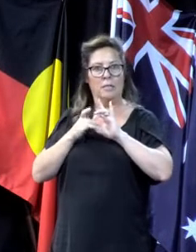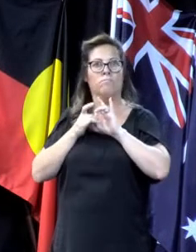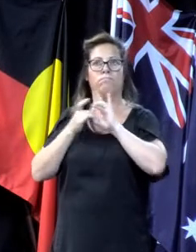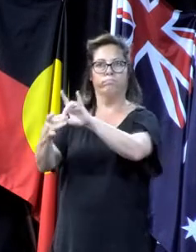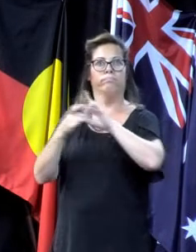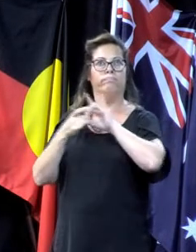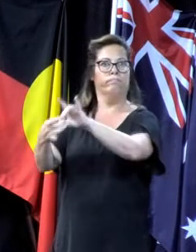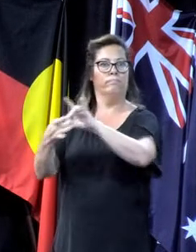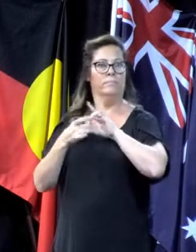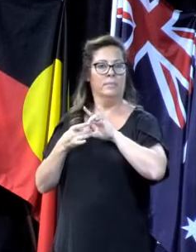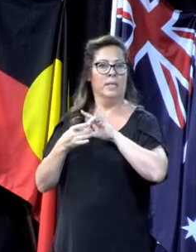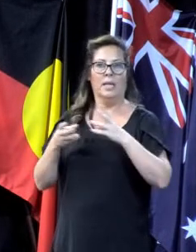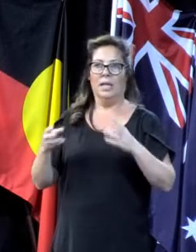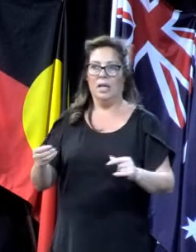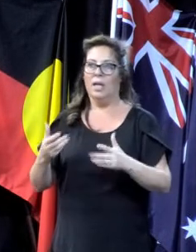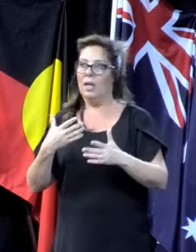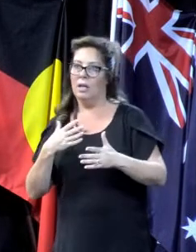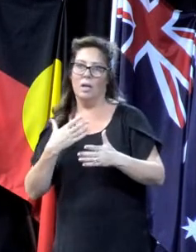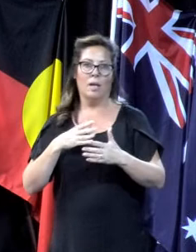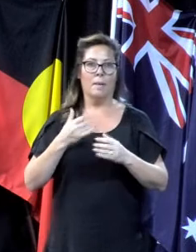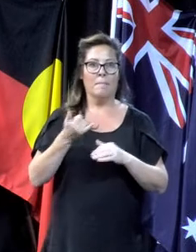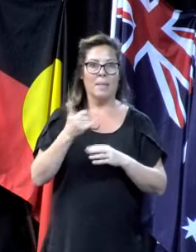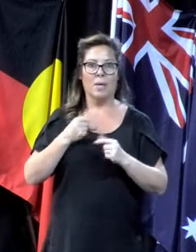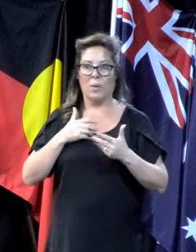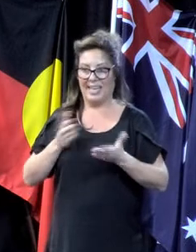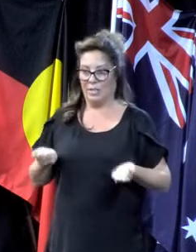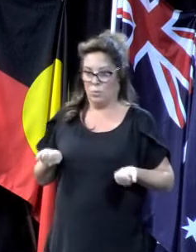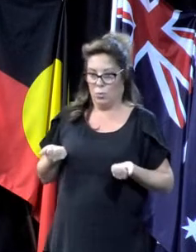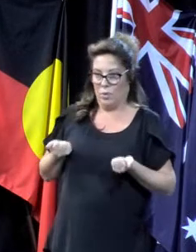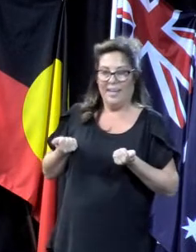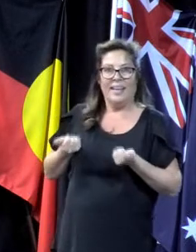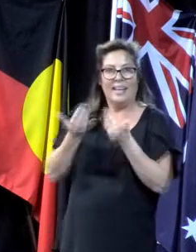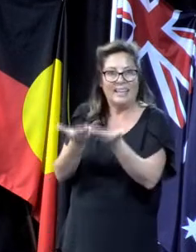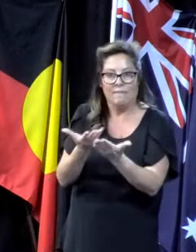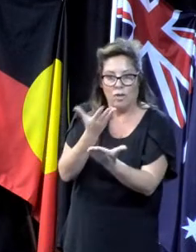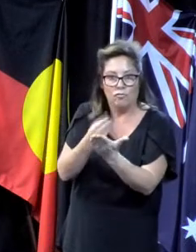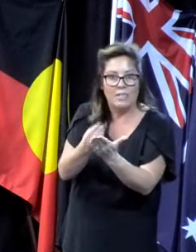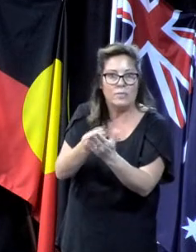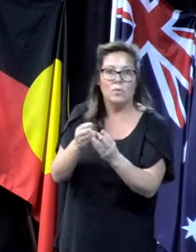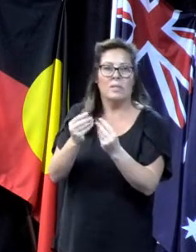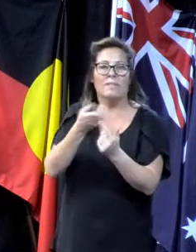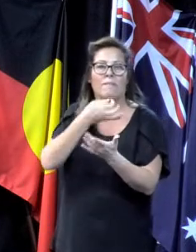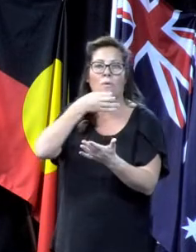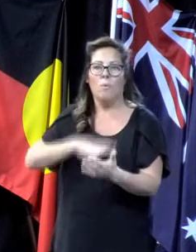resources for a limited period of time for a student who is dealing with a certain issue at a certain time or something like that.